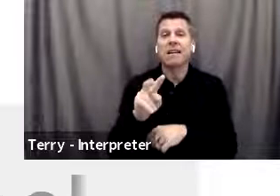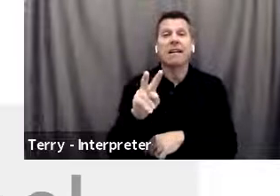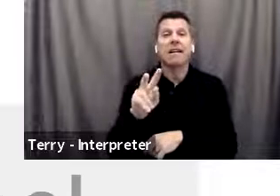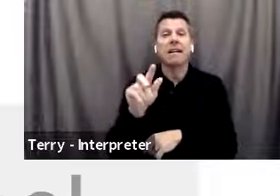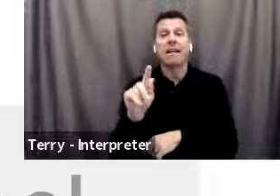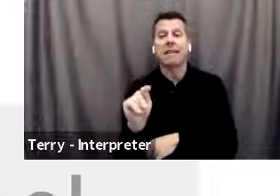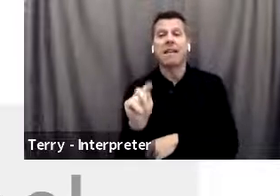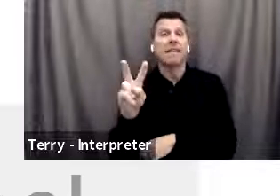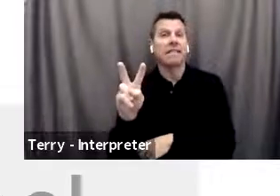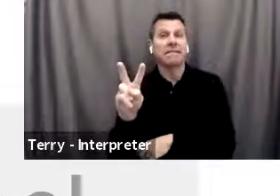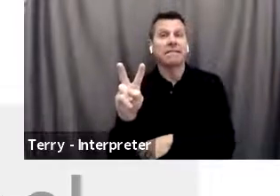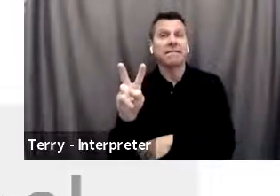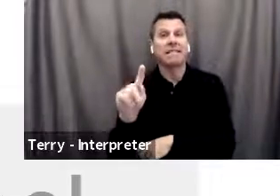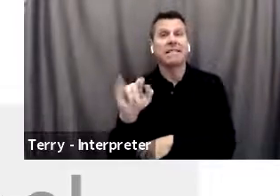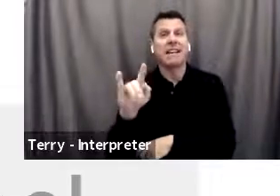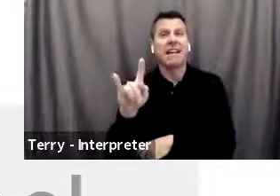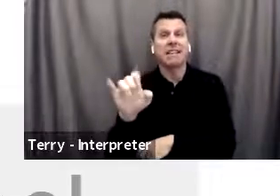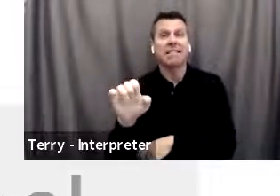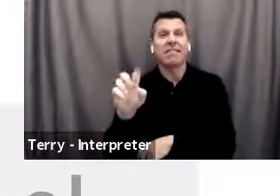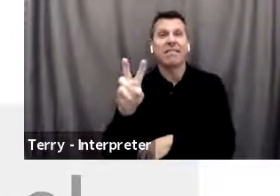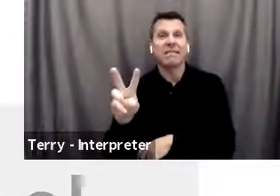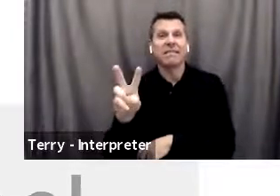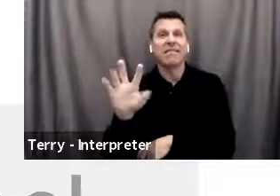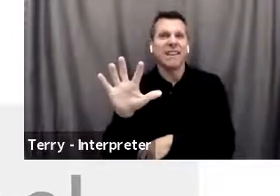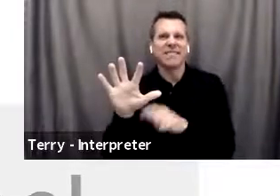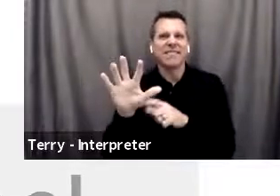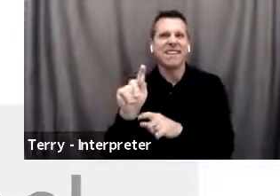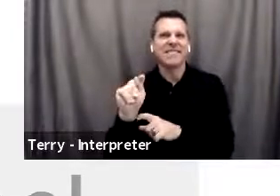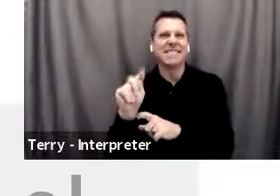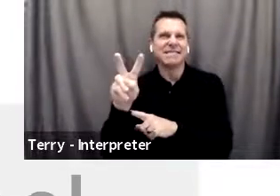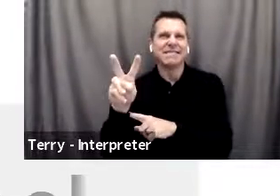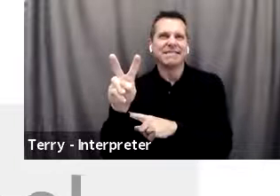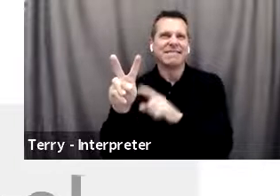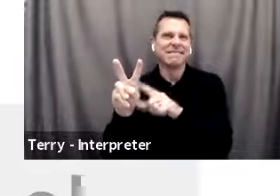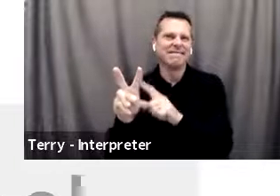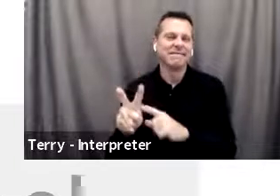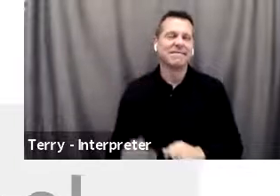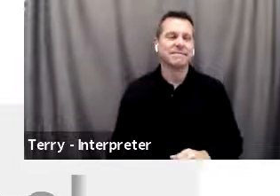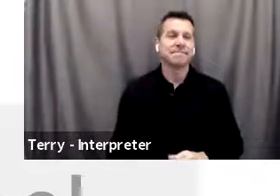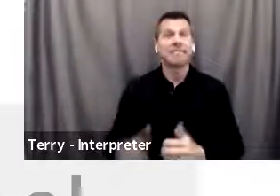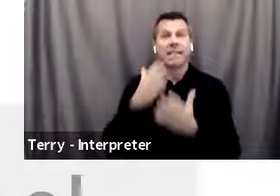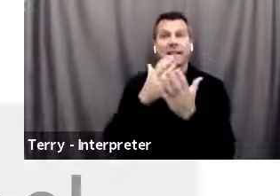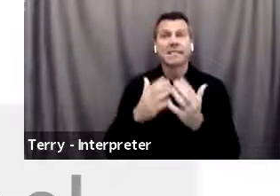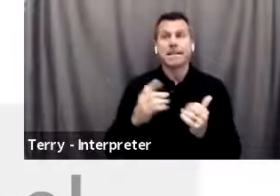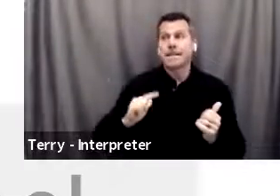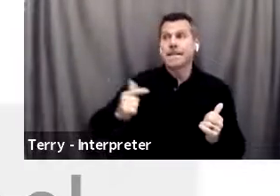good. Thank you, Jackie, Linda and Gloria, for being here today and for all of your help. And I will turn it over to Gloria momentarily.